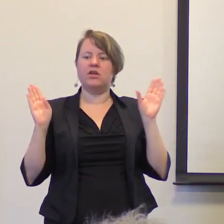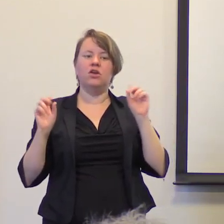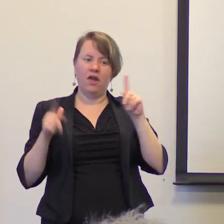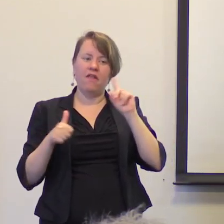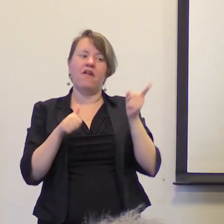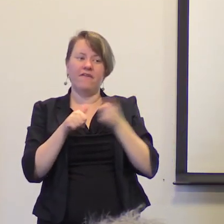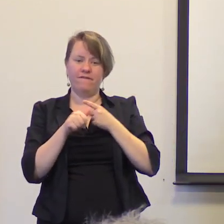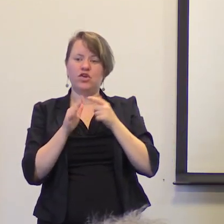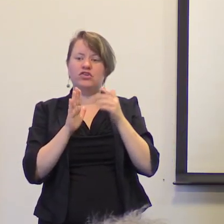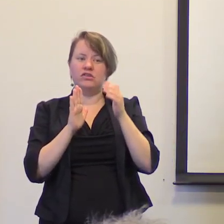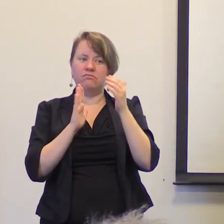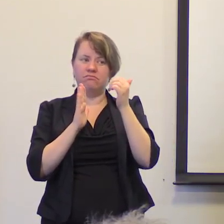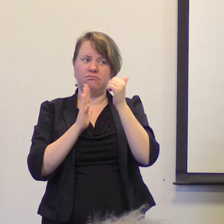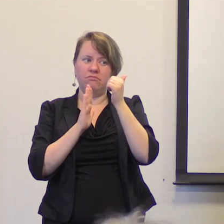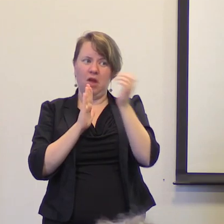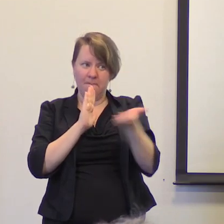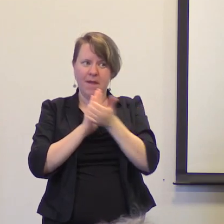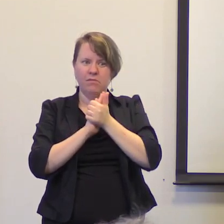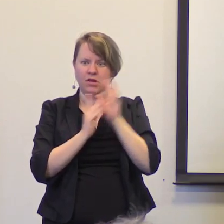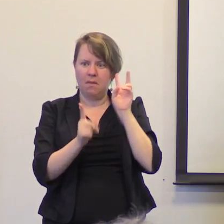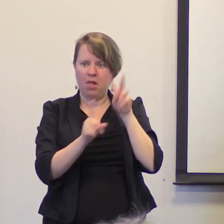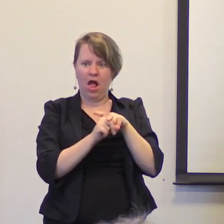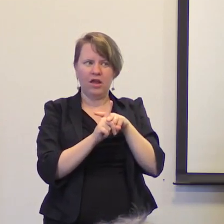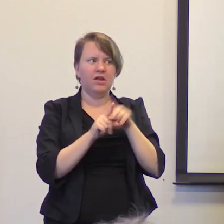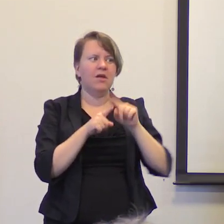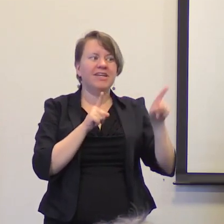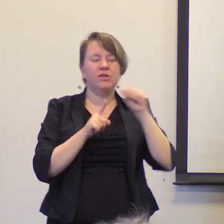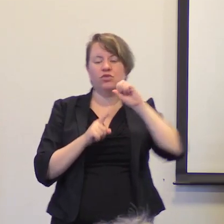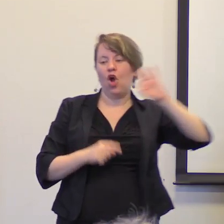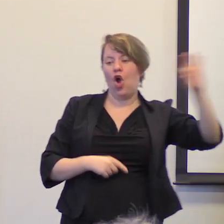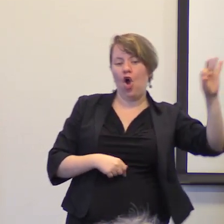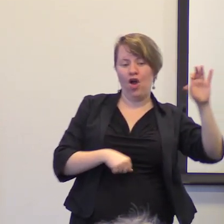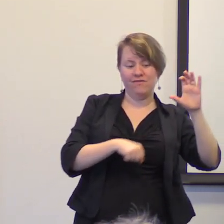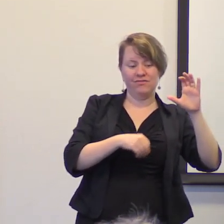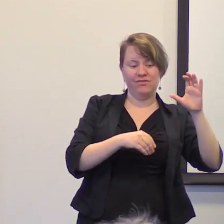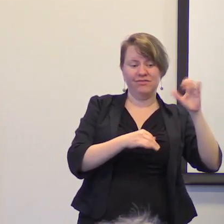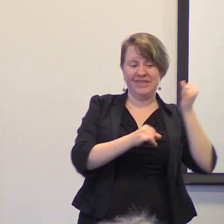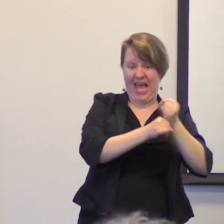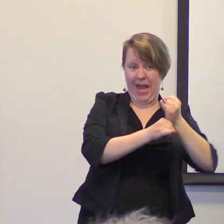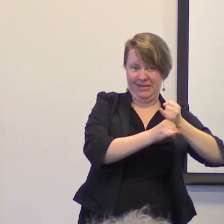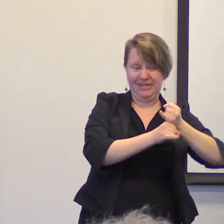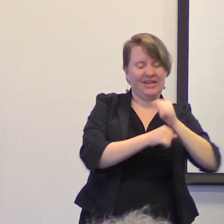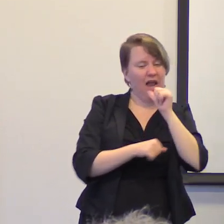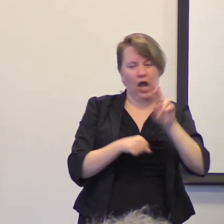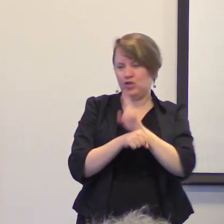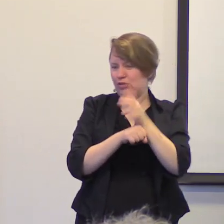One thing that a lot of people- Bob: And he was off campus, not using any university resources.